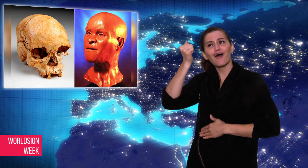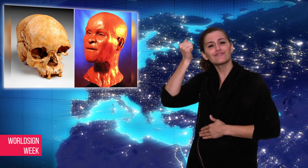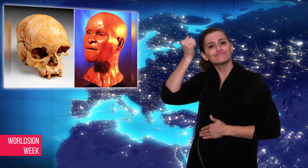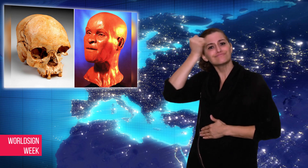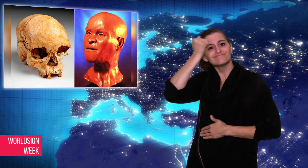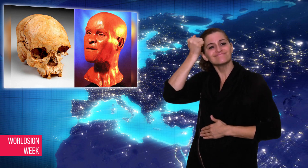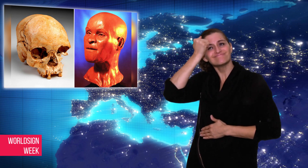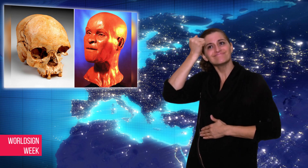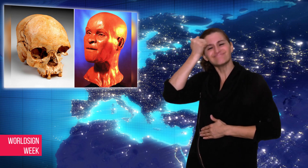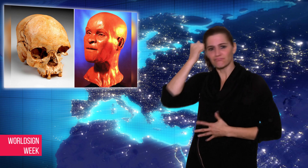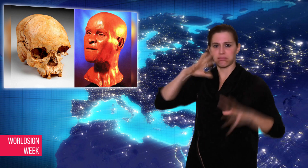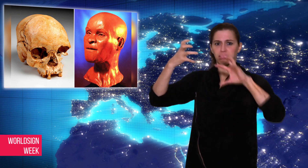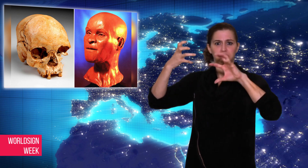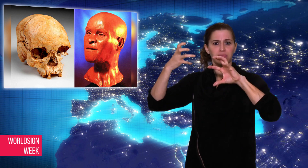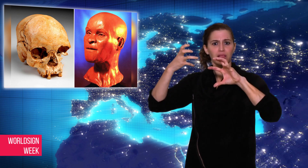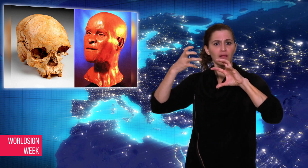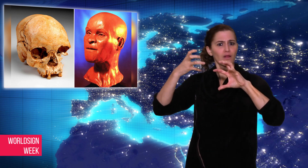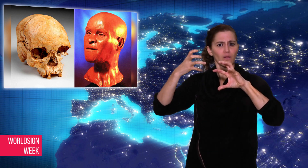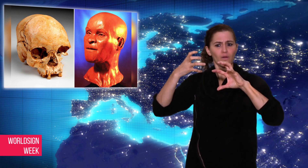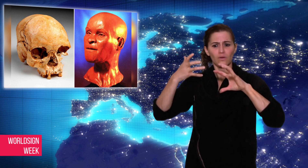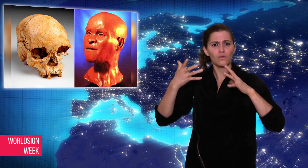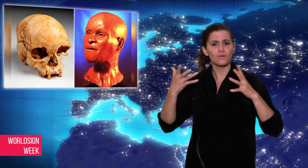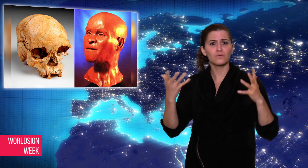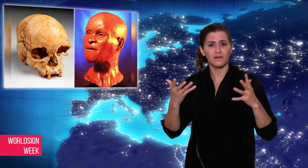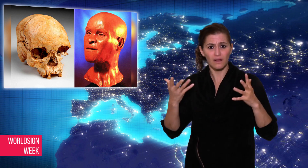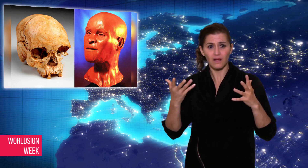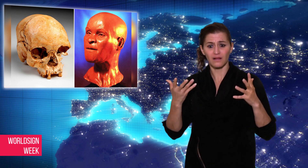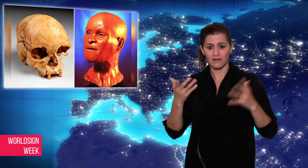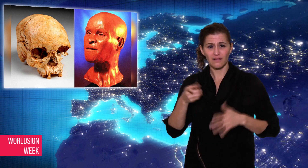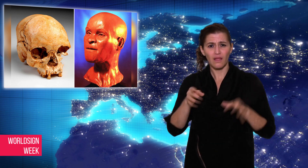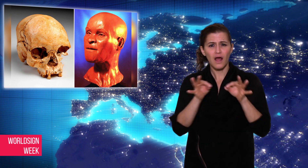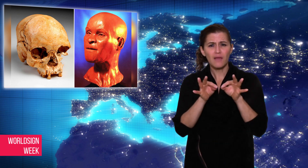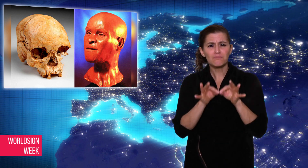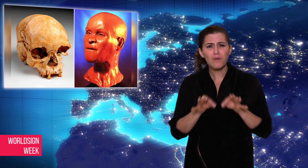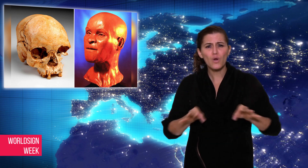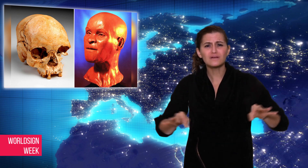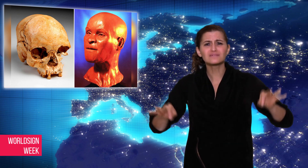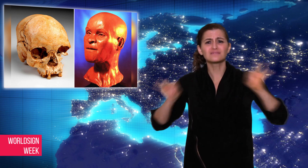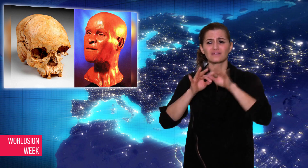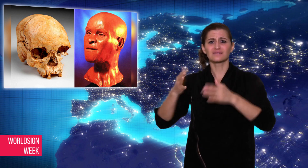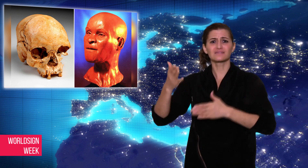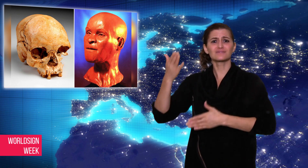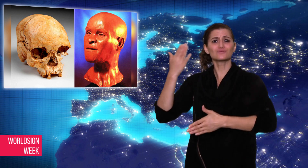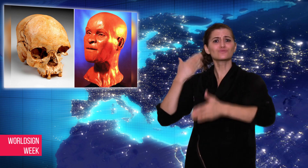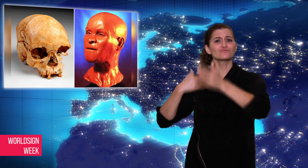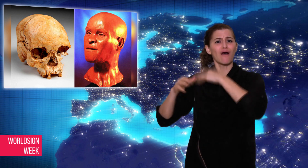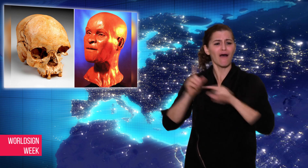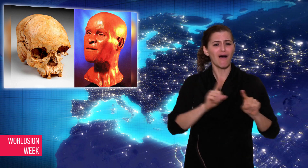vast: It struck the national memory,